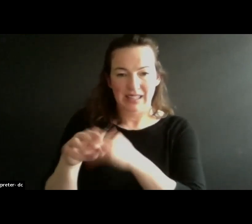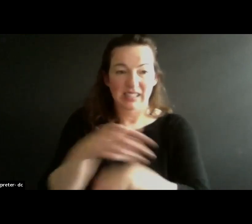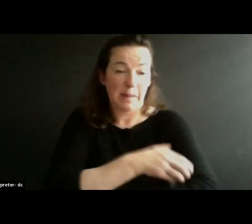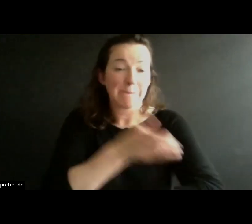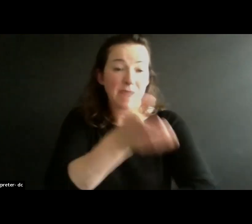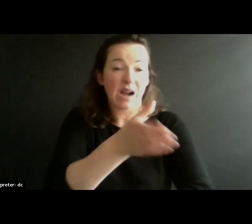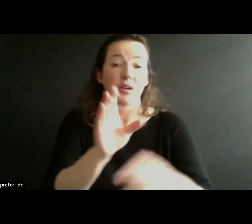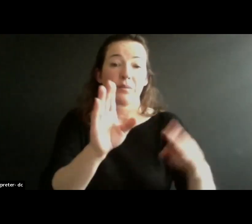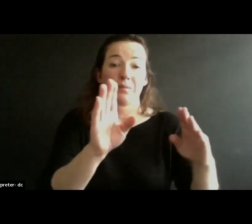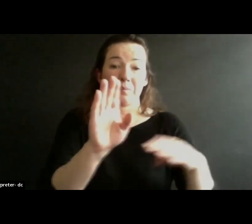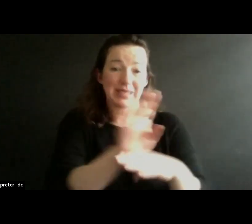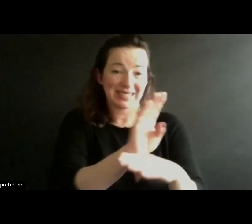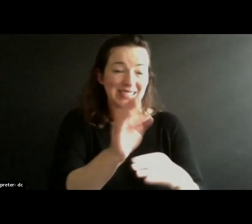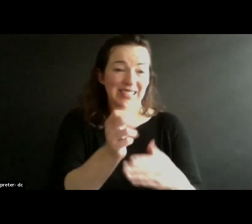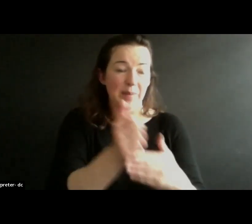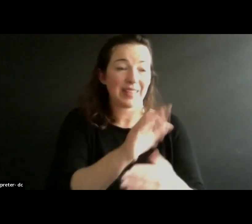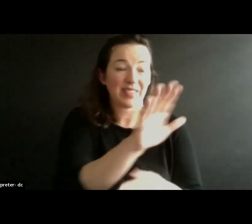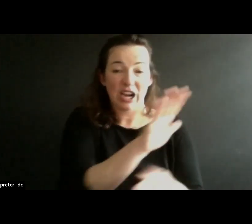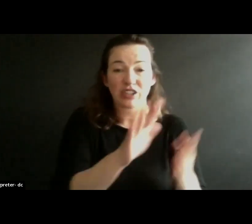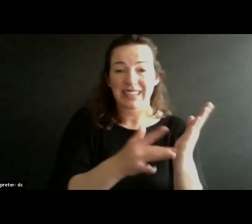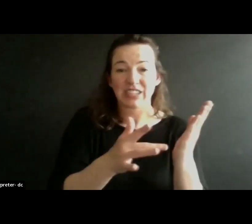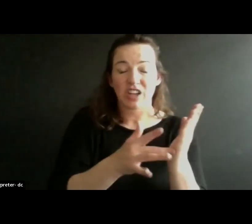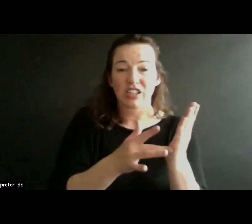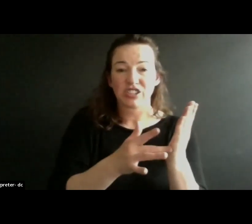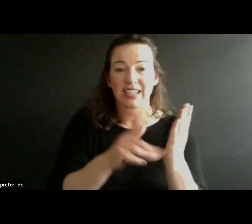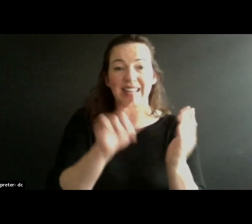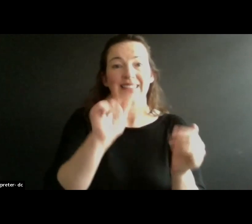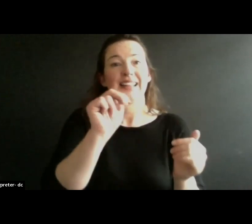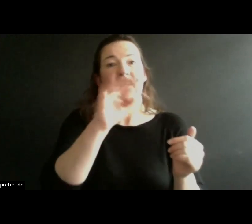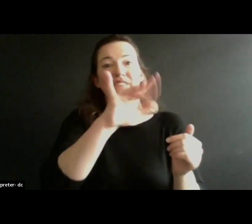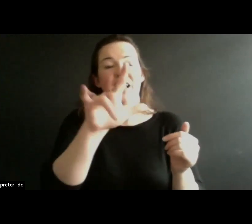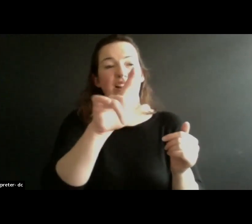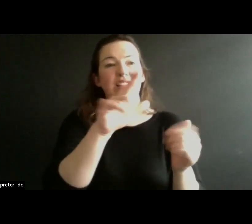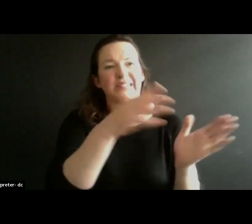do good by dverting their technology away from landfills to protect our planet so that's